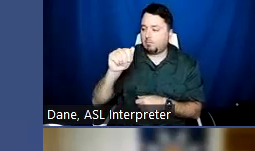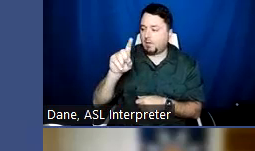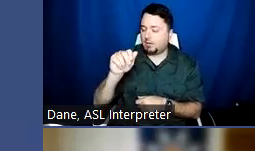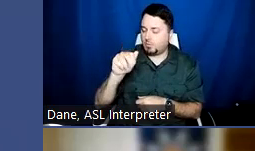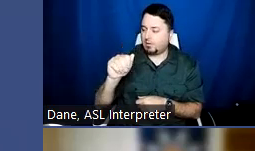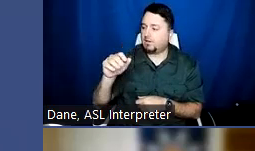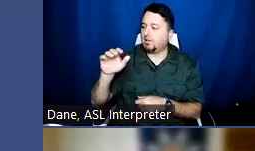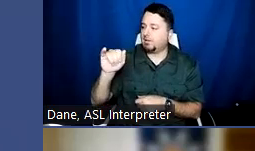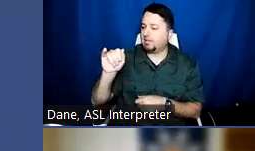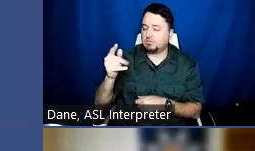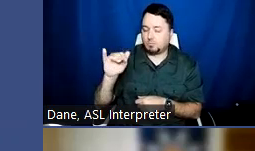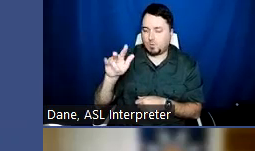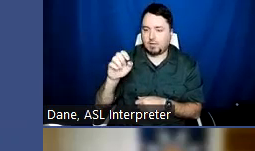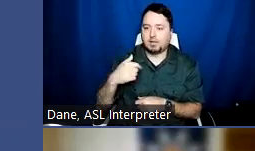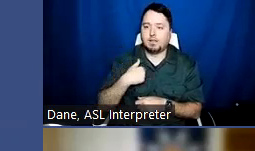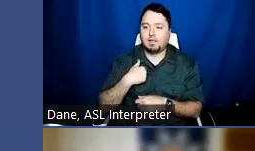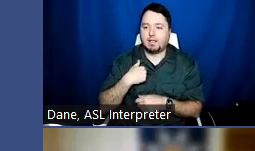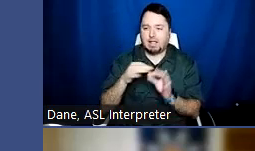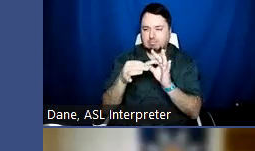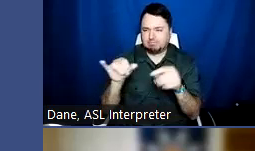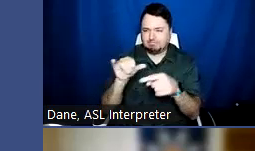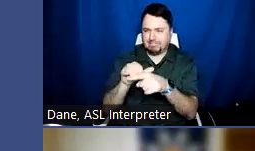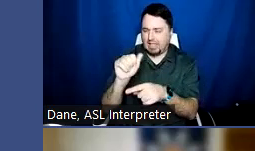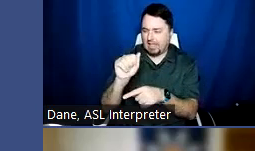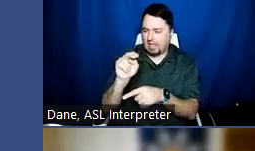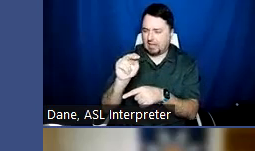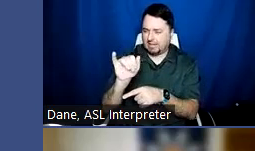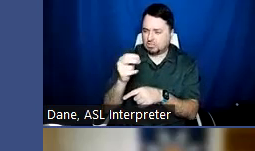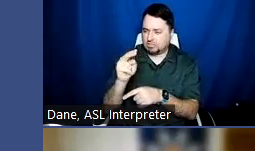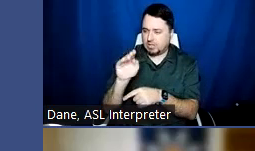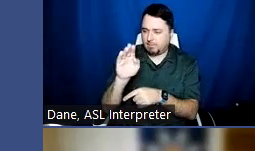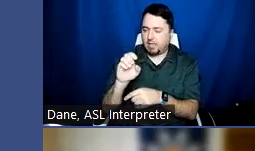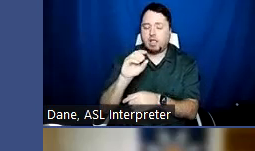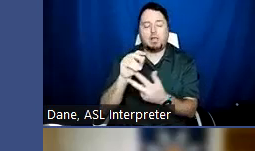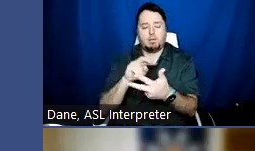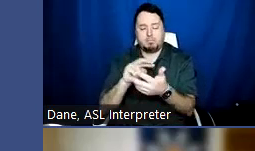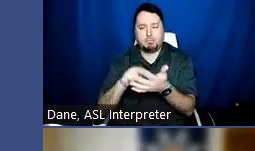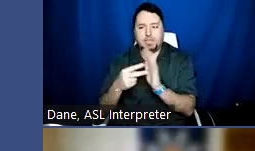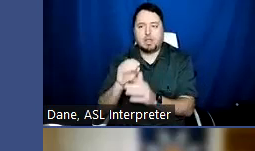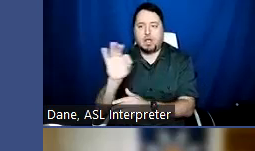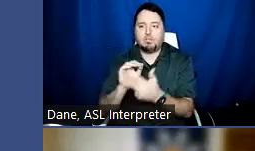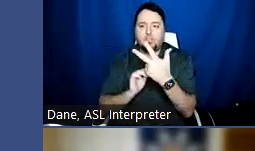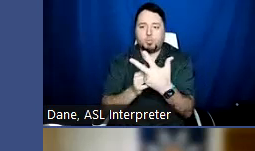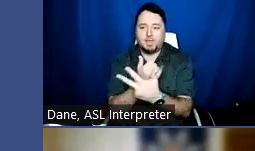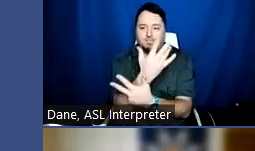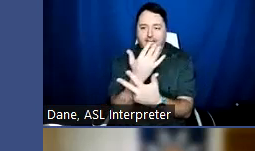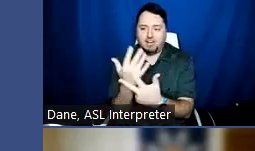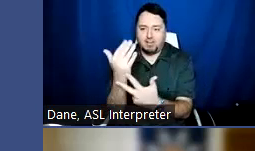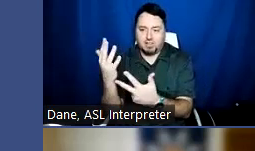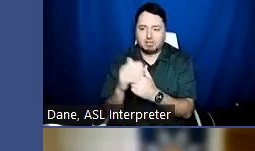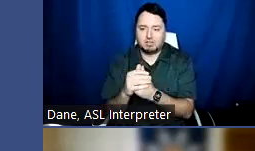I prefer myself as additional B which means of the 3 fires. I just want to say a big thank you